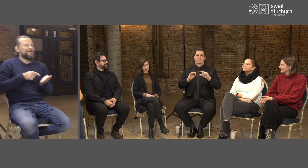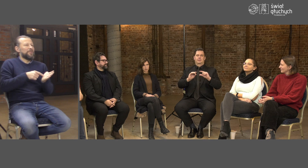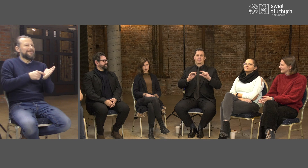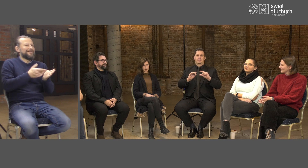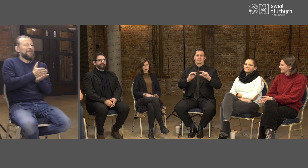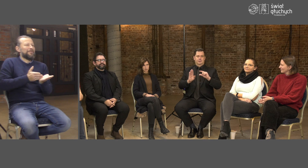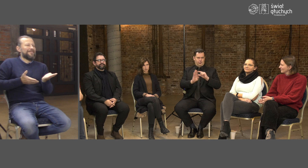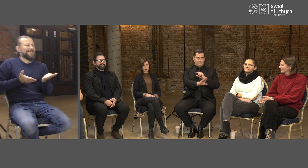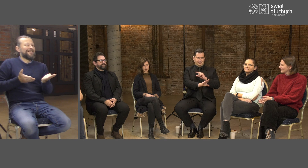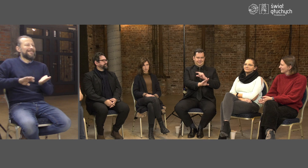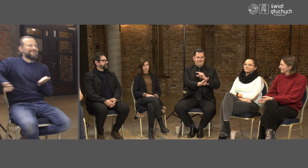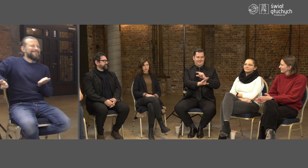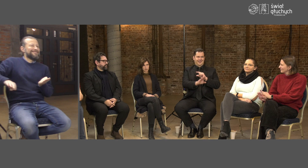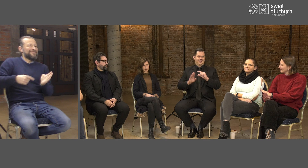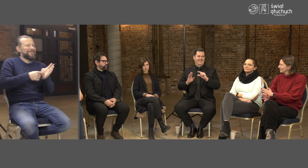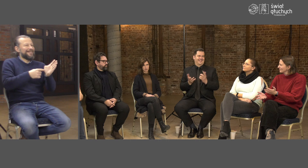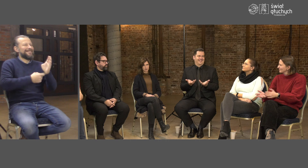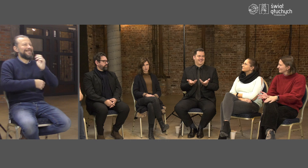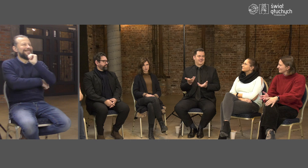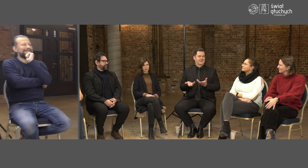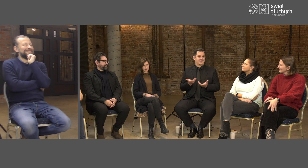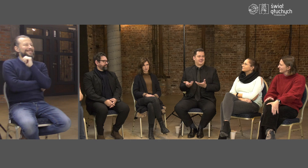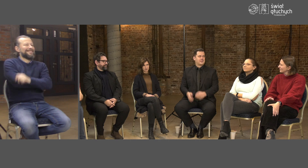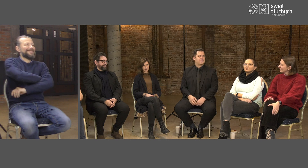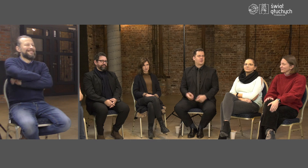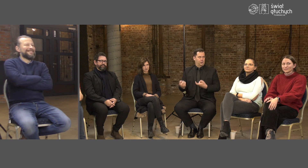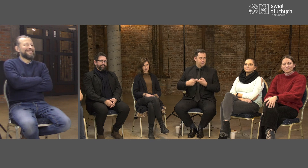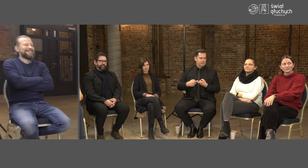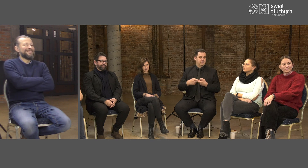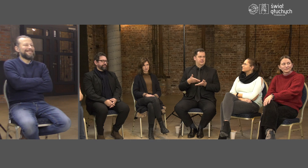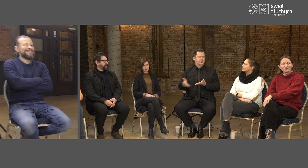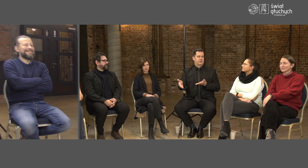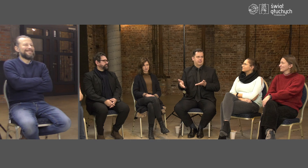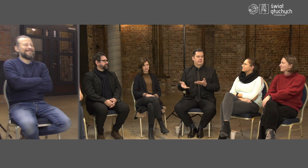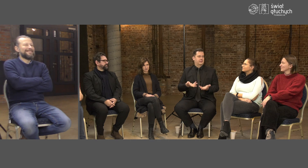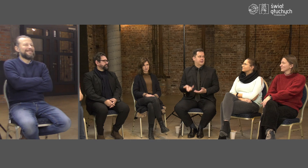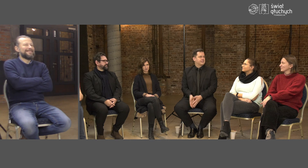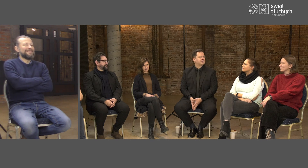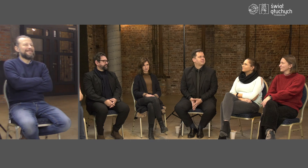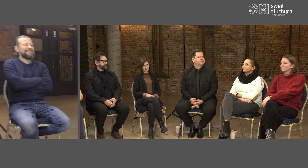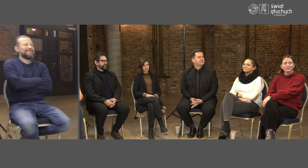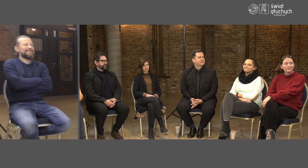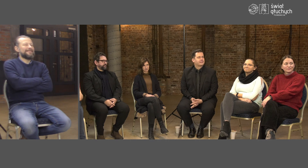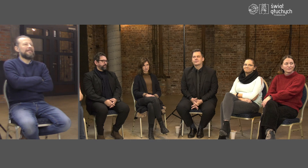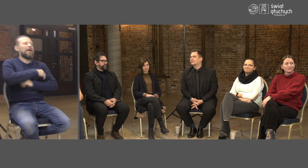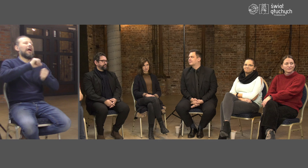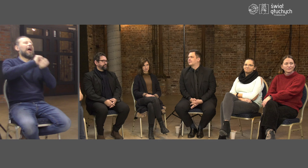[Eugeniusz] Exactly, there is this division and the exclusion of one group. [Tomek] Yes, so are we discriminating against people with lowercase "d"? Are we including or excluding them?